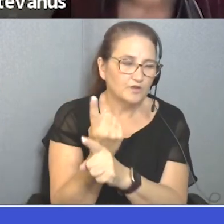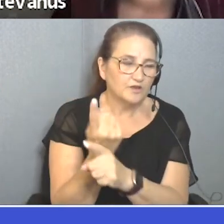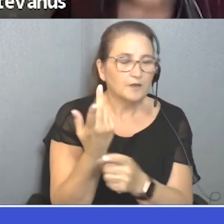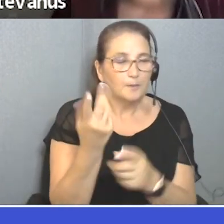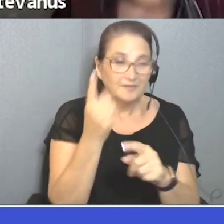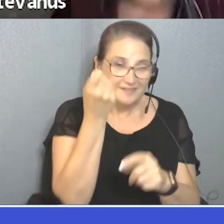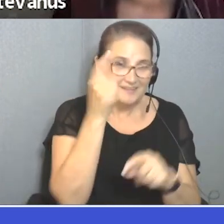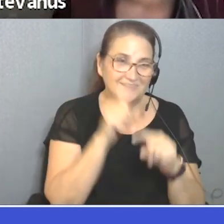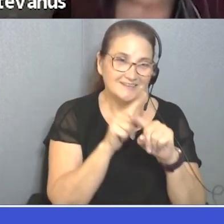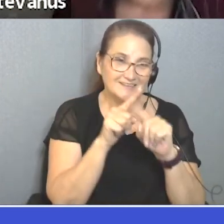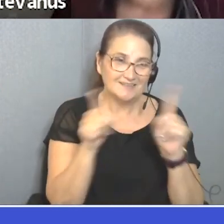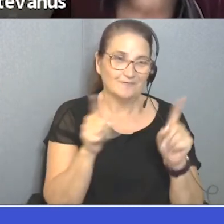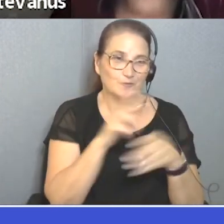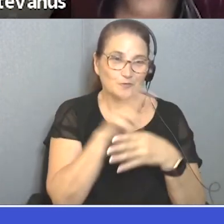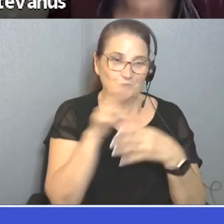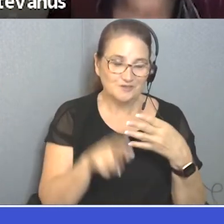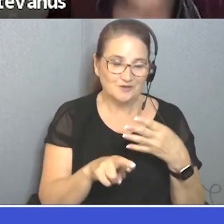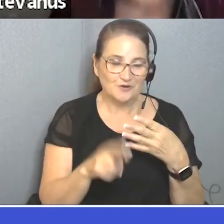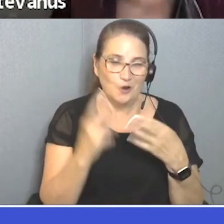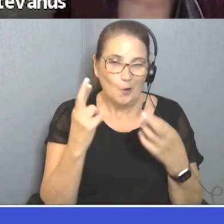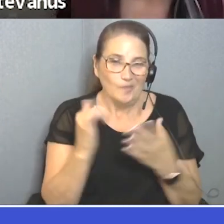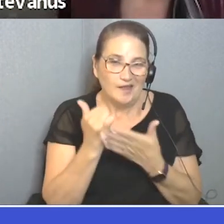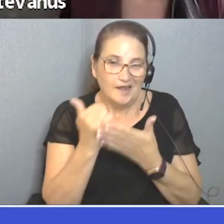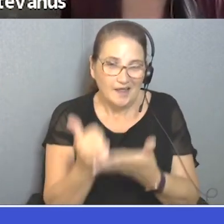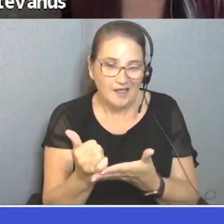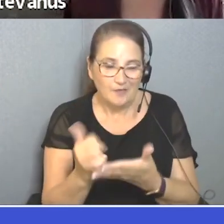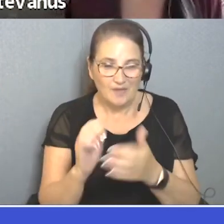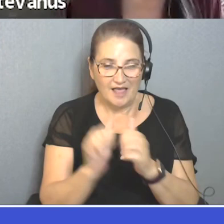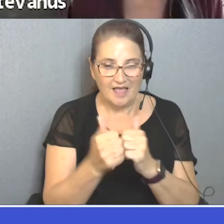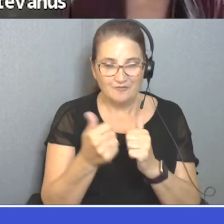has slightly different outcomes. So I hope that's helpful.